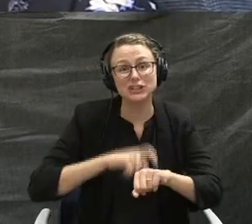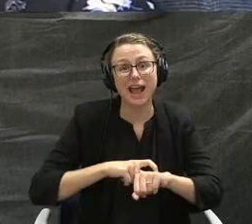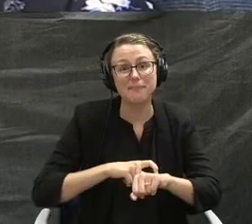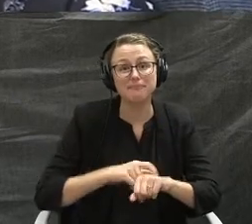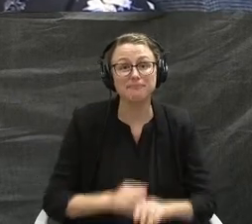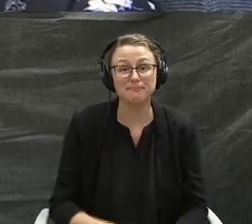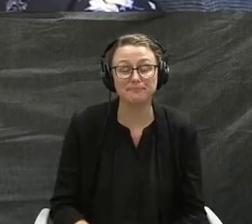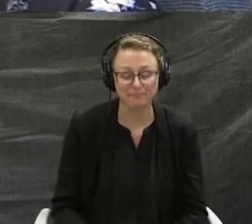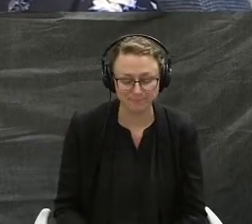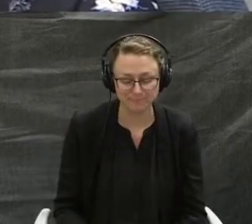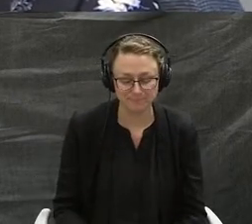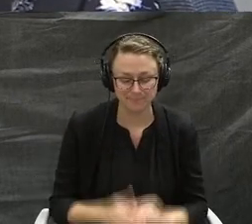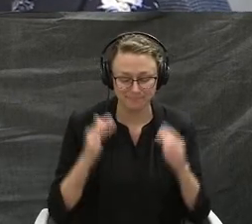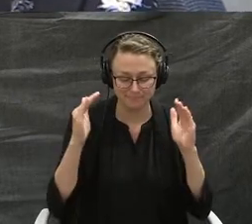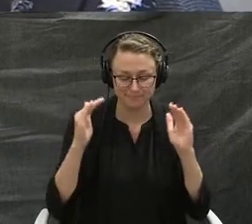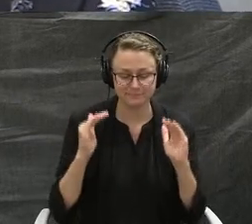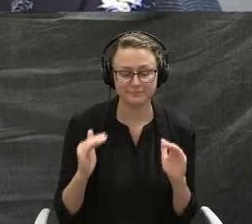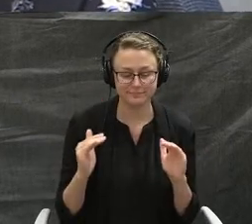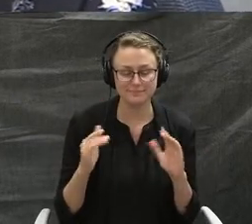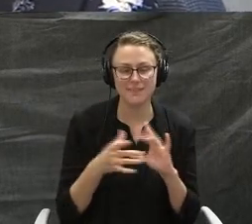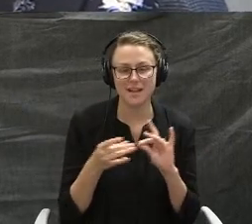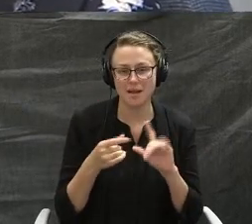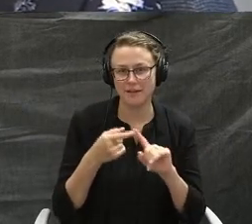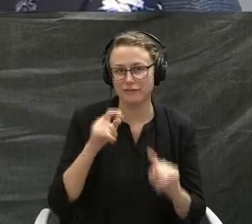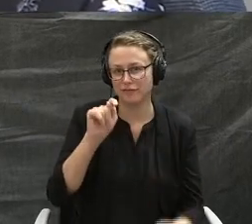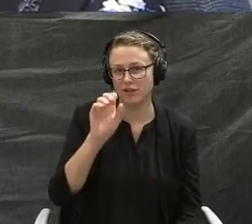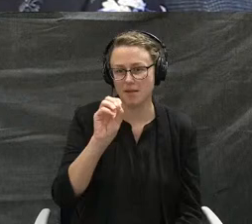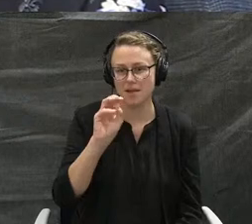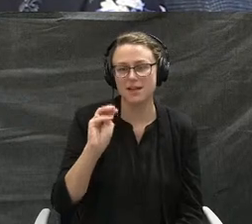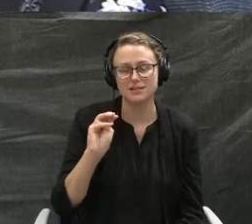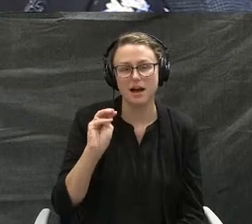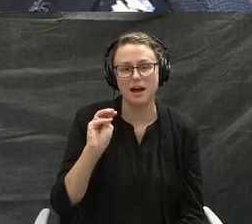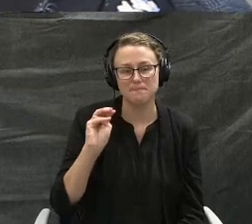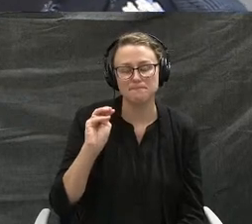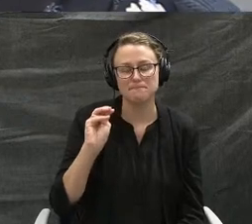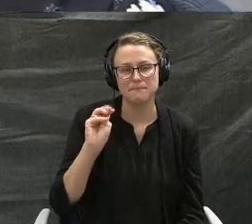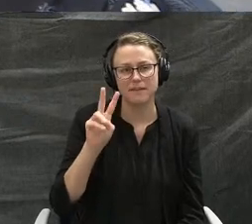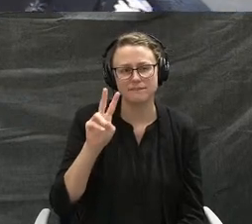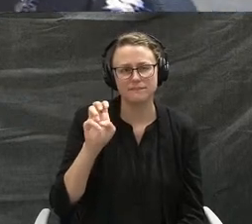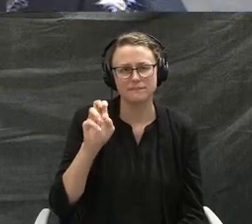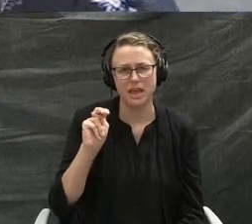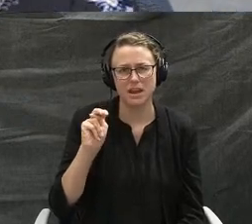A comment from a Tom Venkat. Then I'm sorry, Venkatesh of